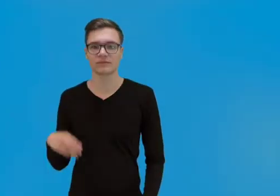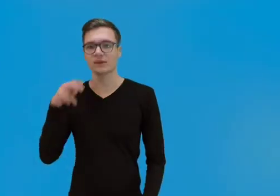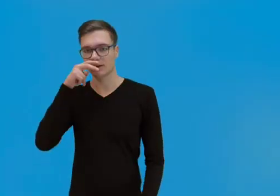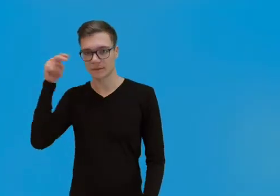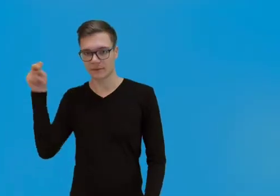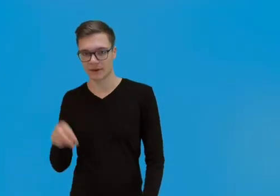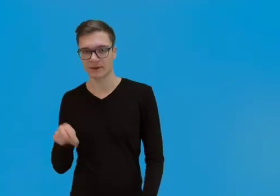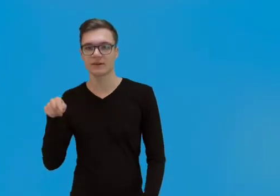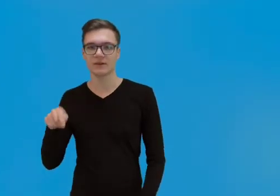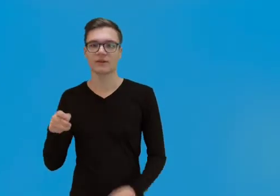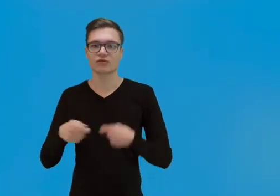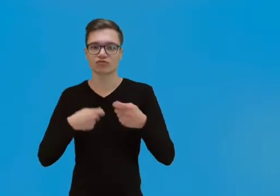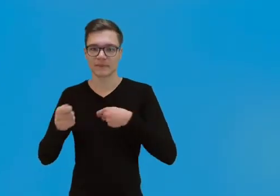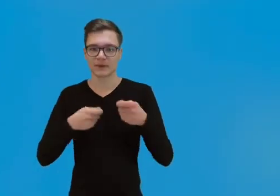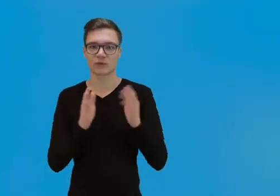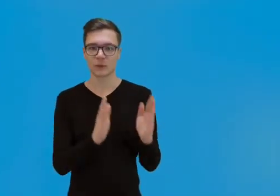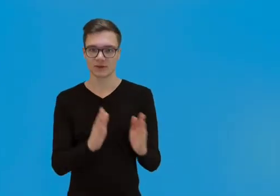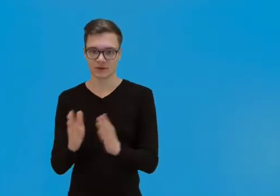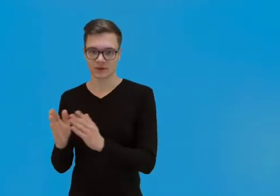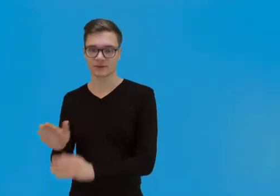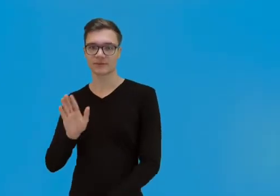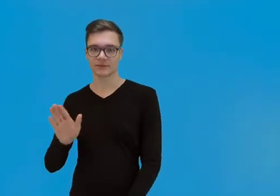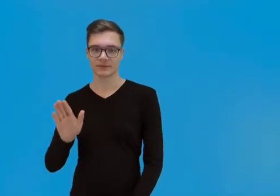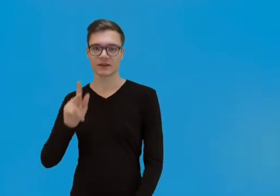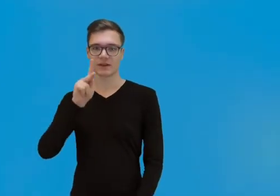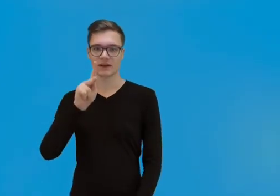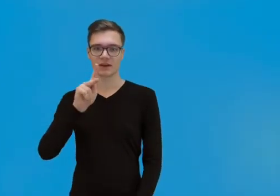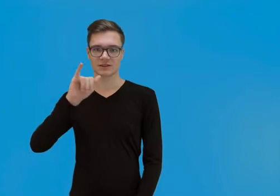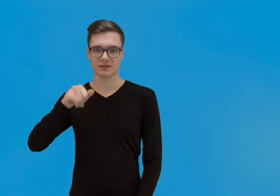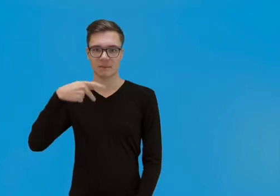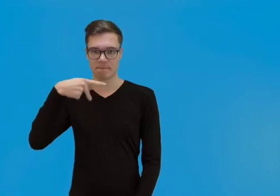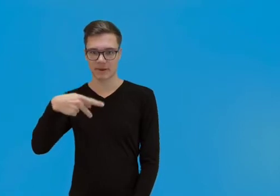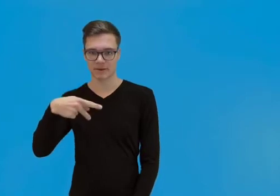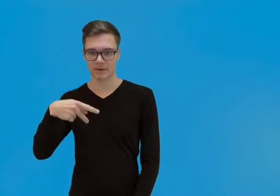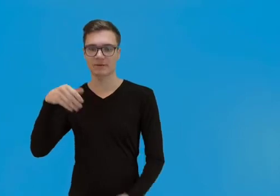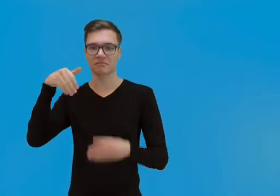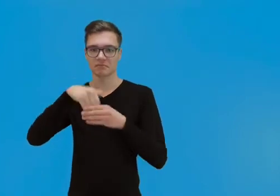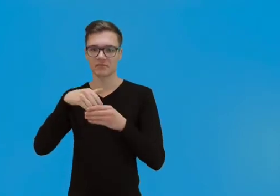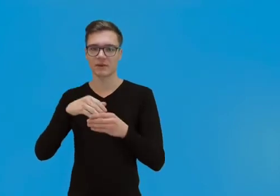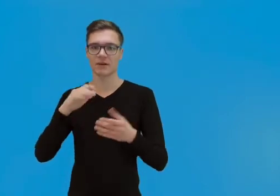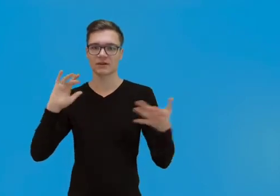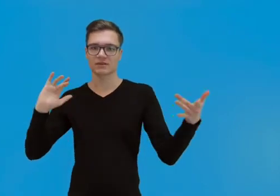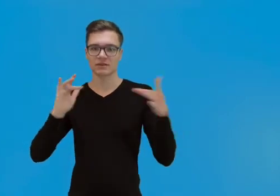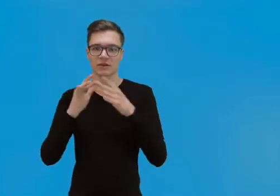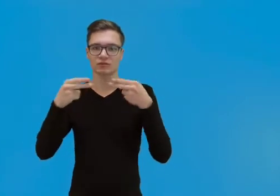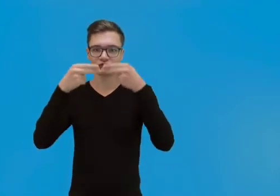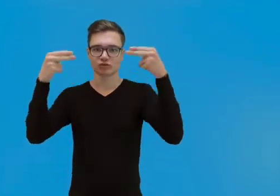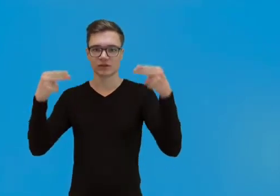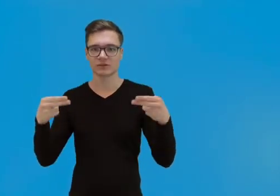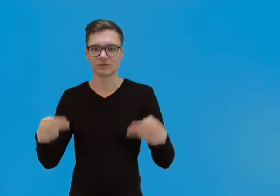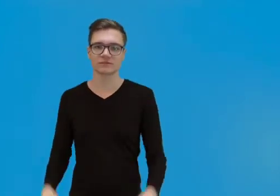You can find the rules of procedure of the KJP on the website.